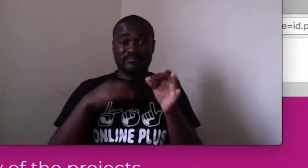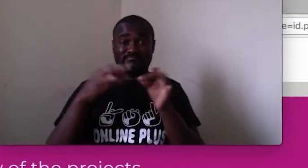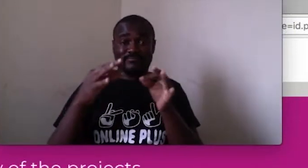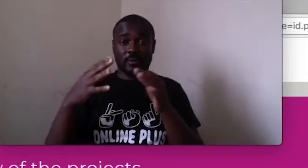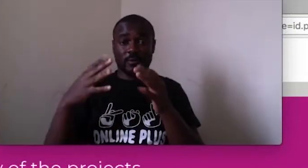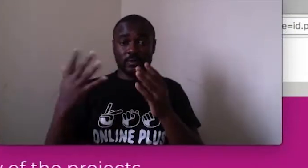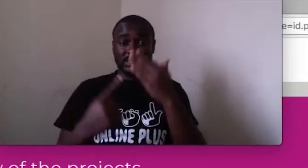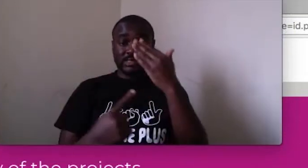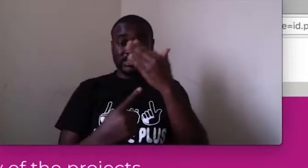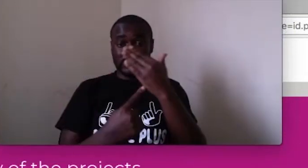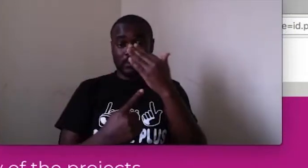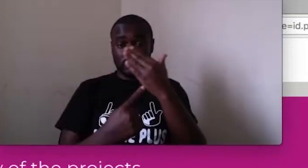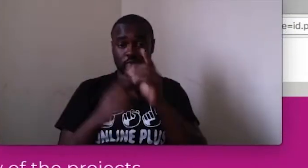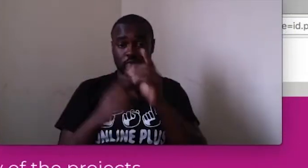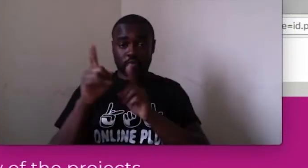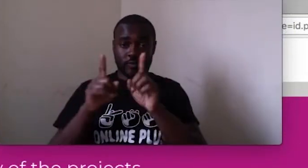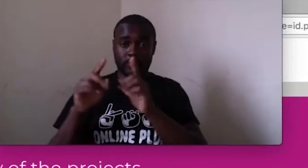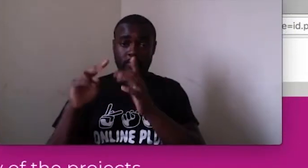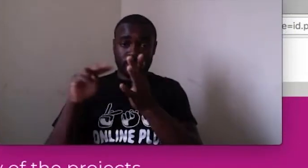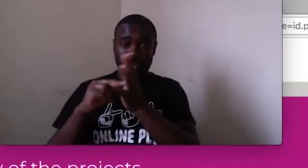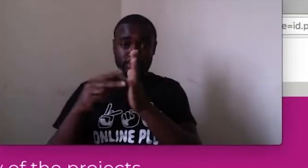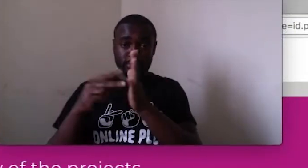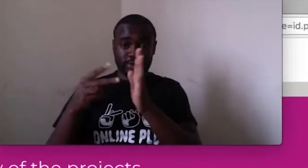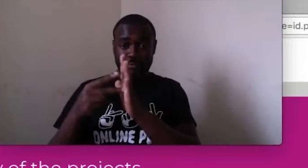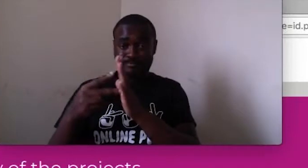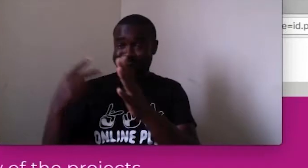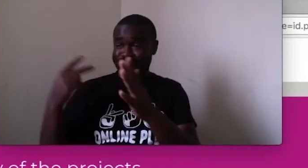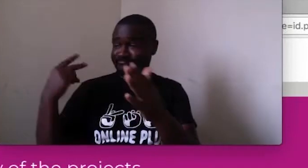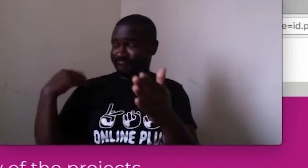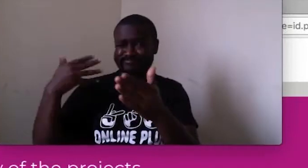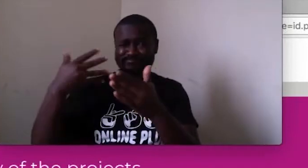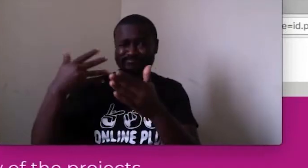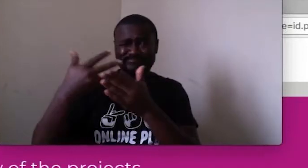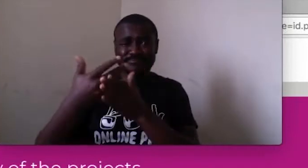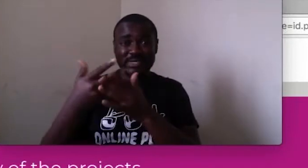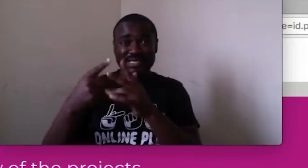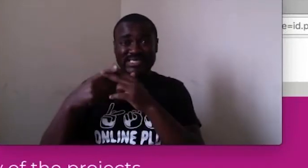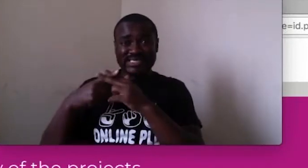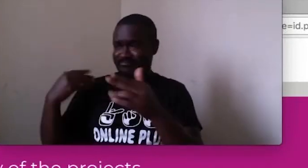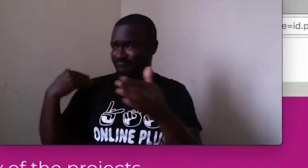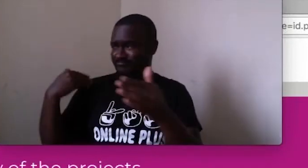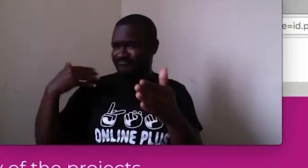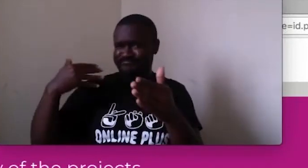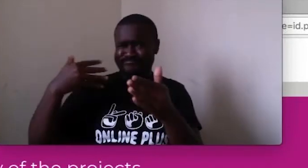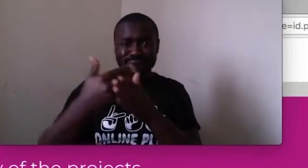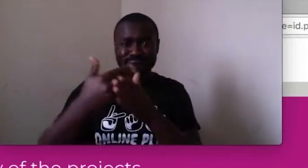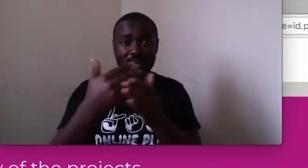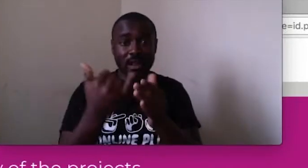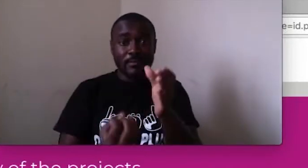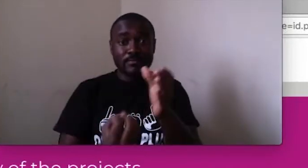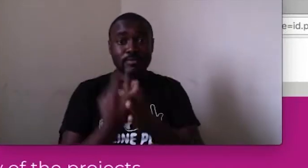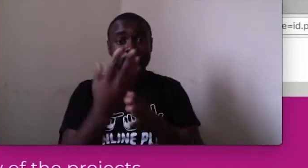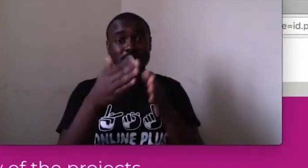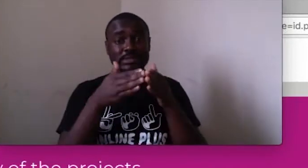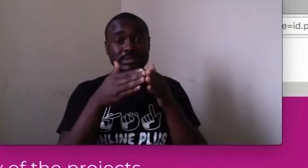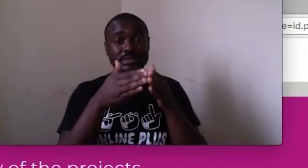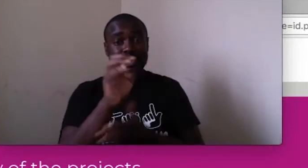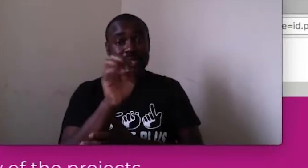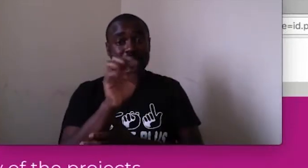Now I like to talk about my technical journey of my project how I started until now